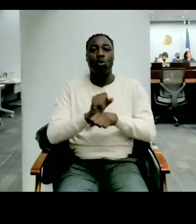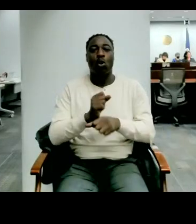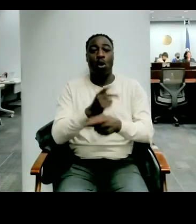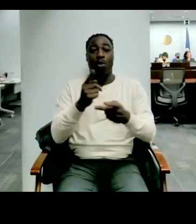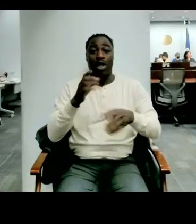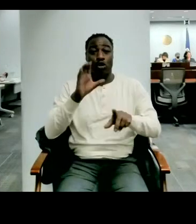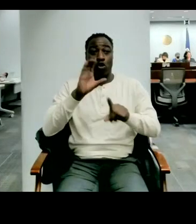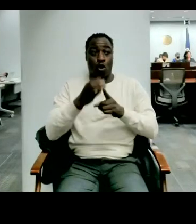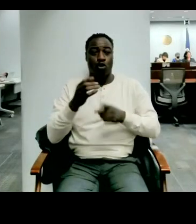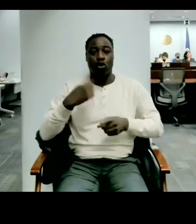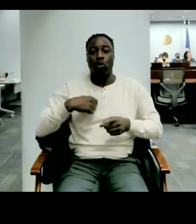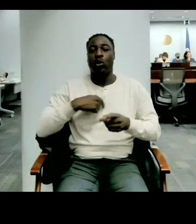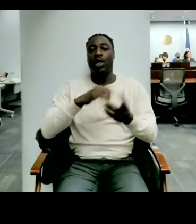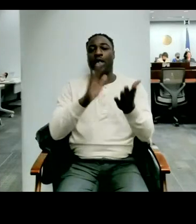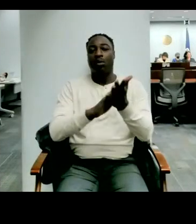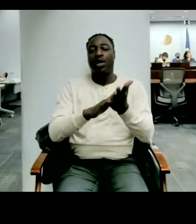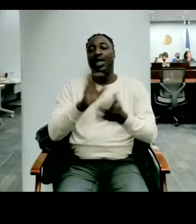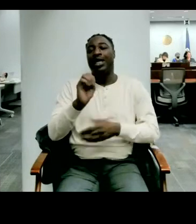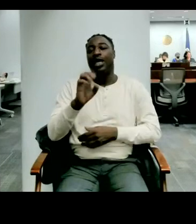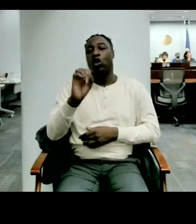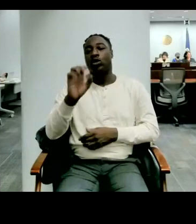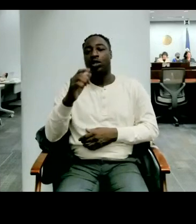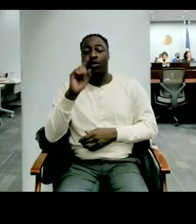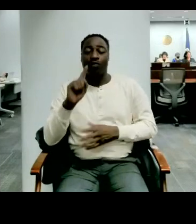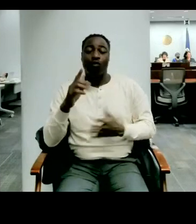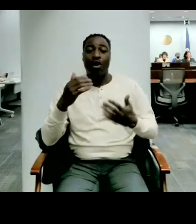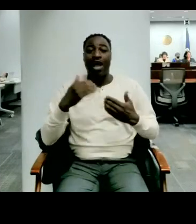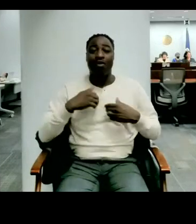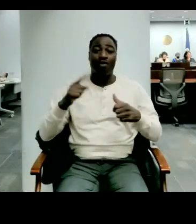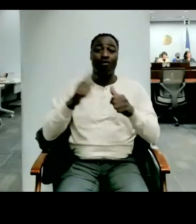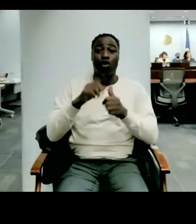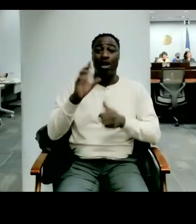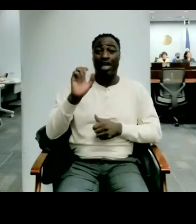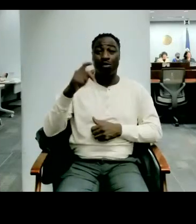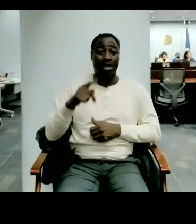We commend for holding the first SEP listening session in Buffalo,